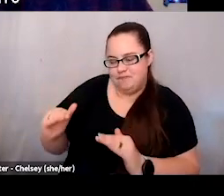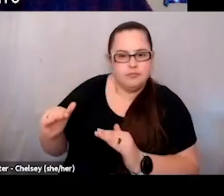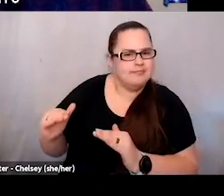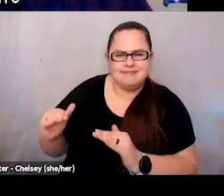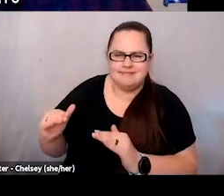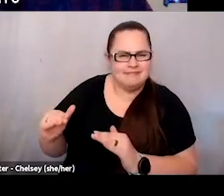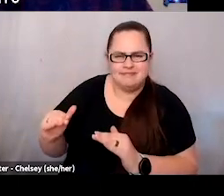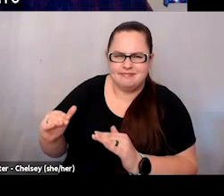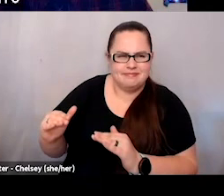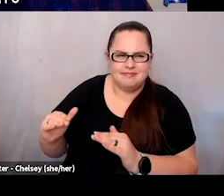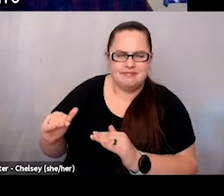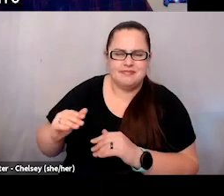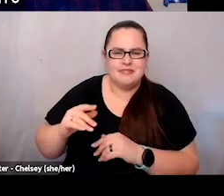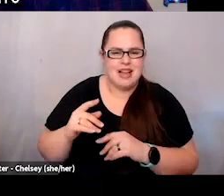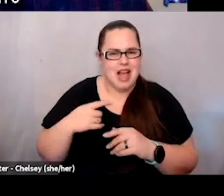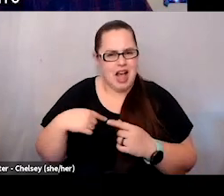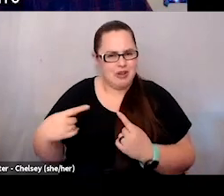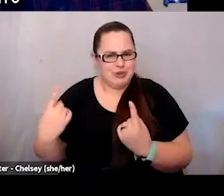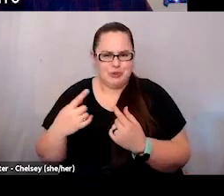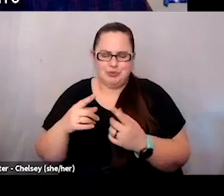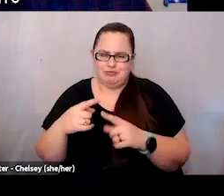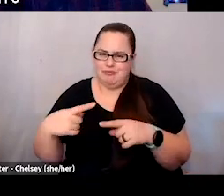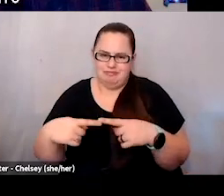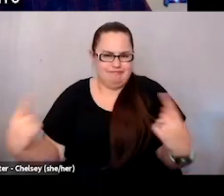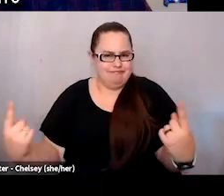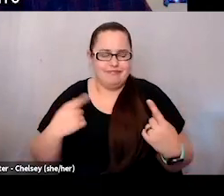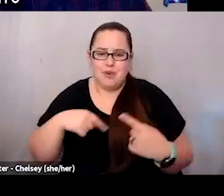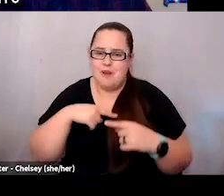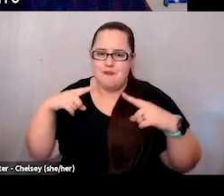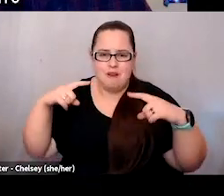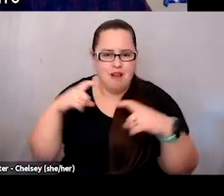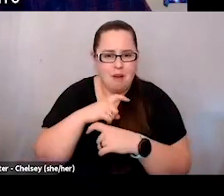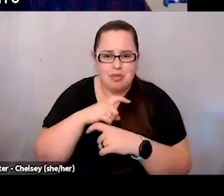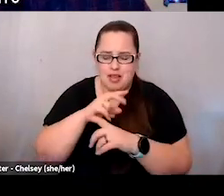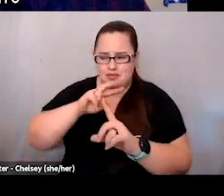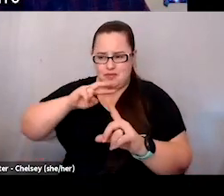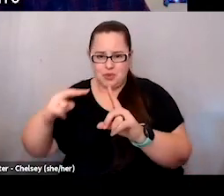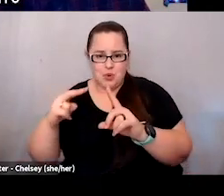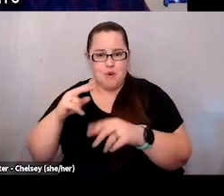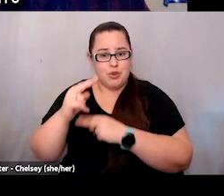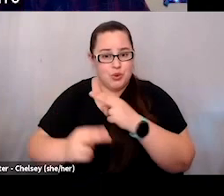was was very complex, we had a very complex view of the universe, a very complex view of